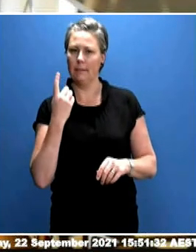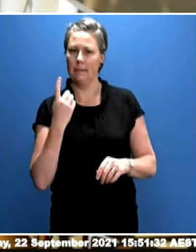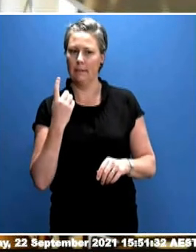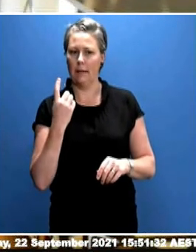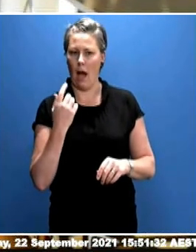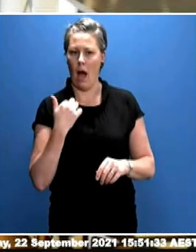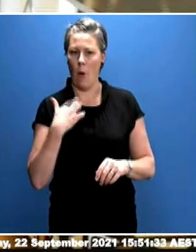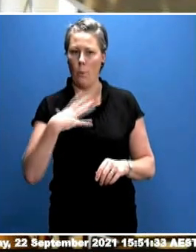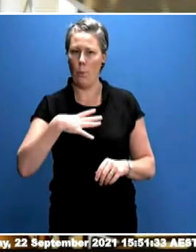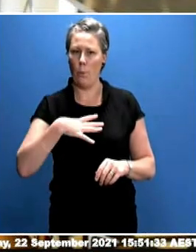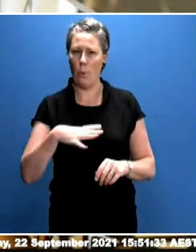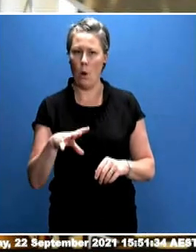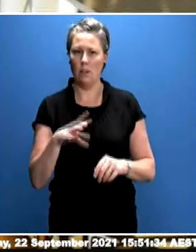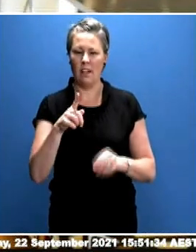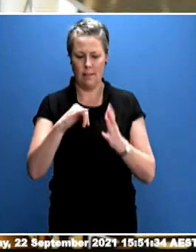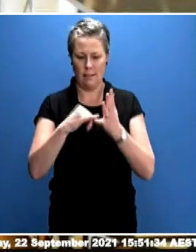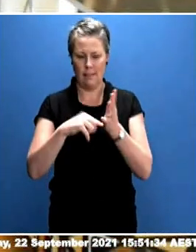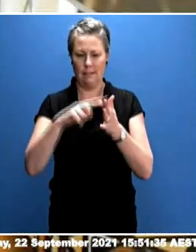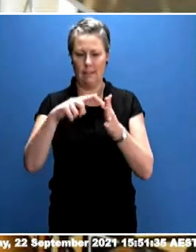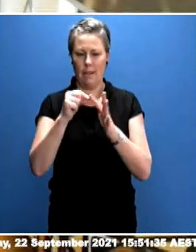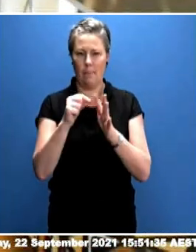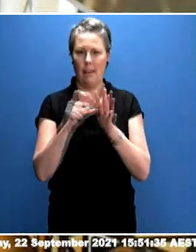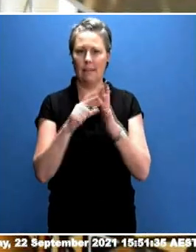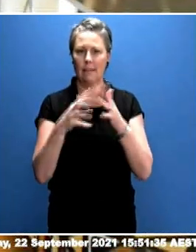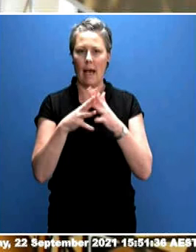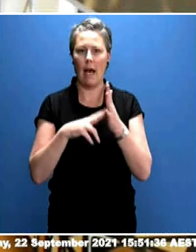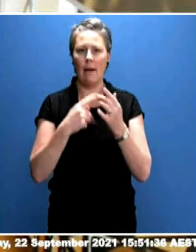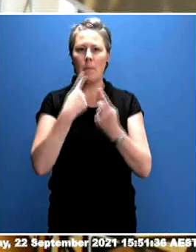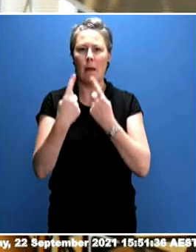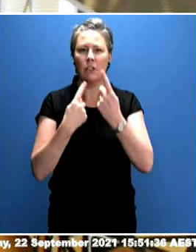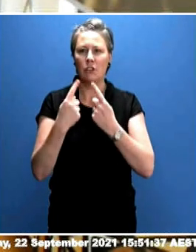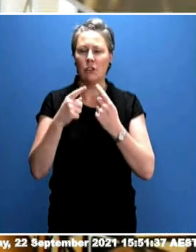step-down material and the new initiatives that you spoke about in